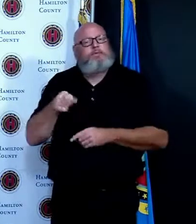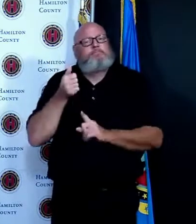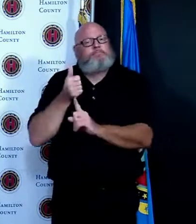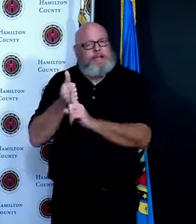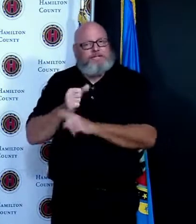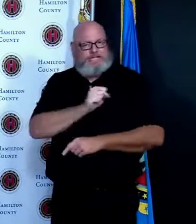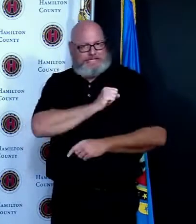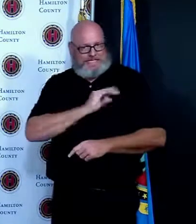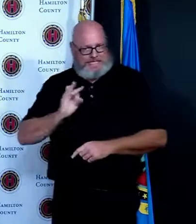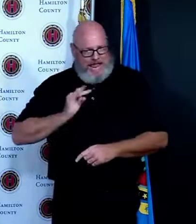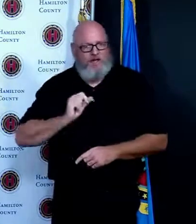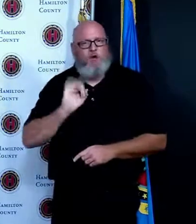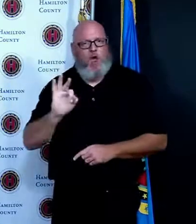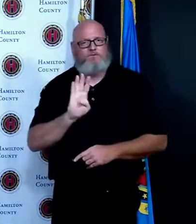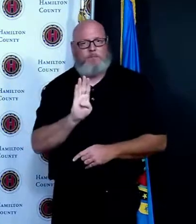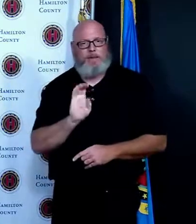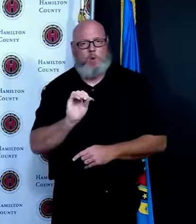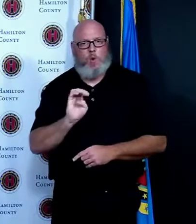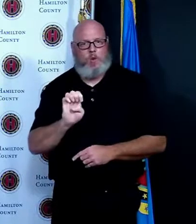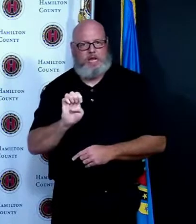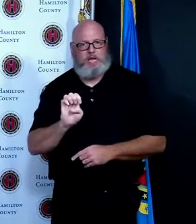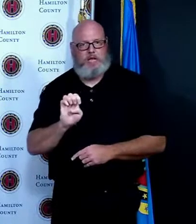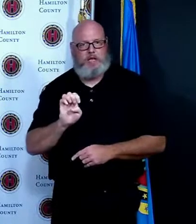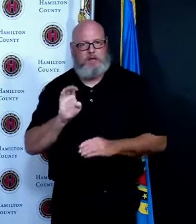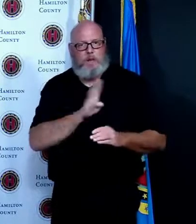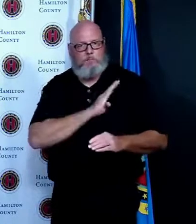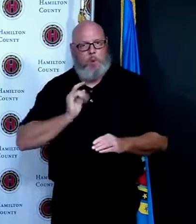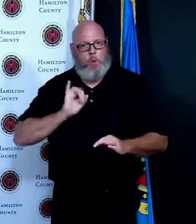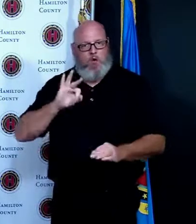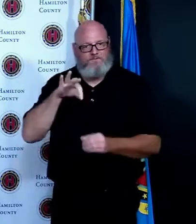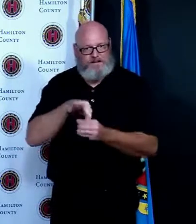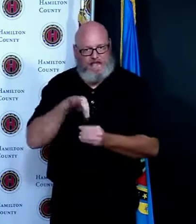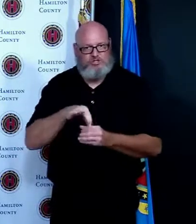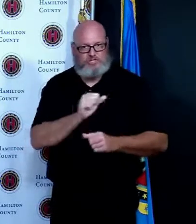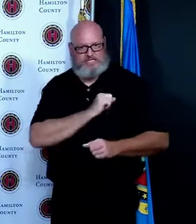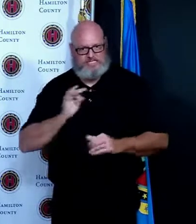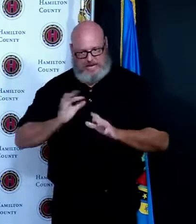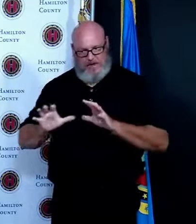to try to relieve some of the congestion and take those ballots then over to the Board of Elections